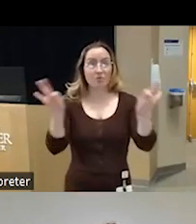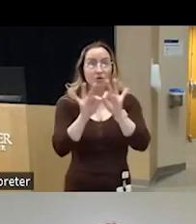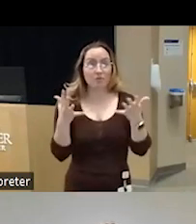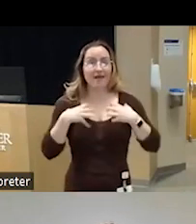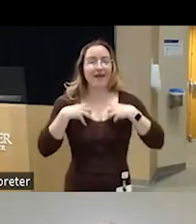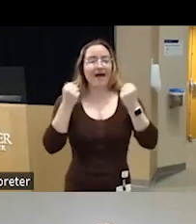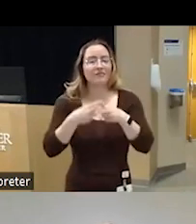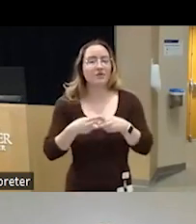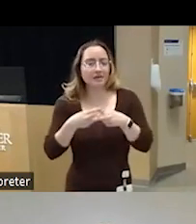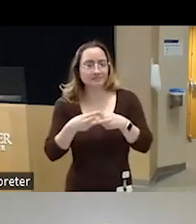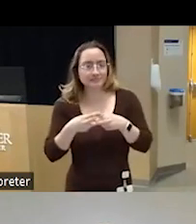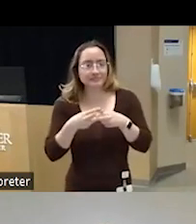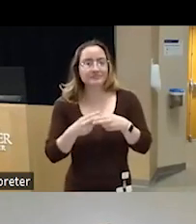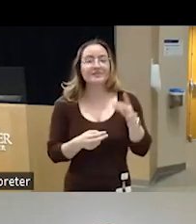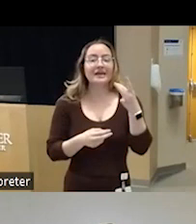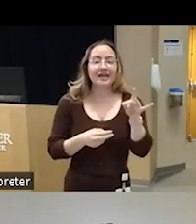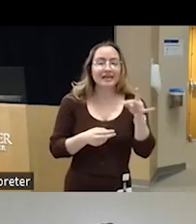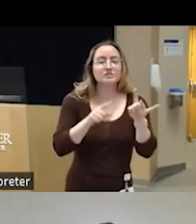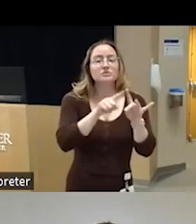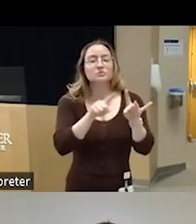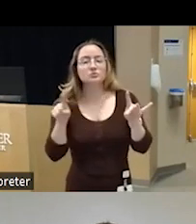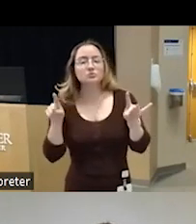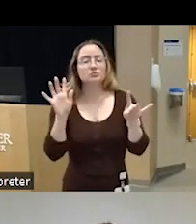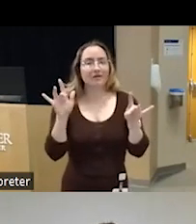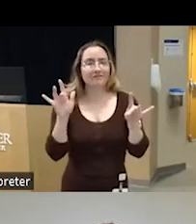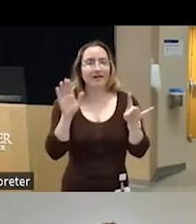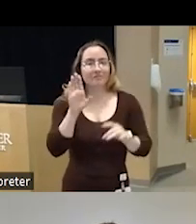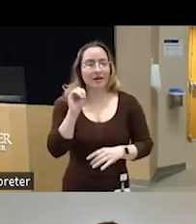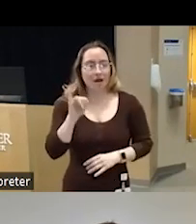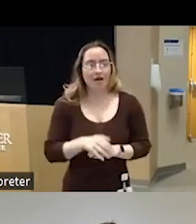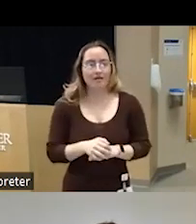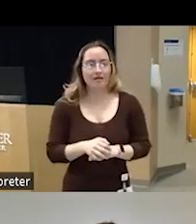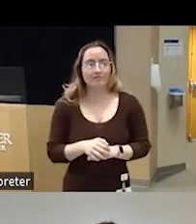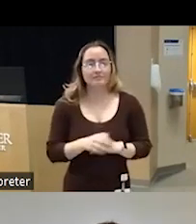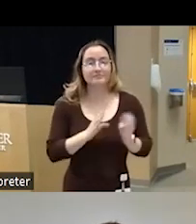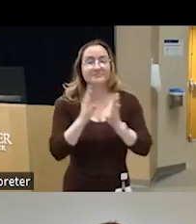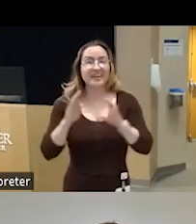18 and a half to 25 PMI active lifestyle even just a 20 minute walk